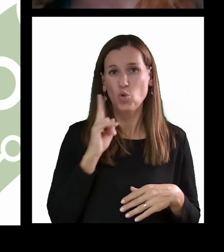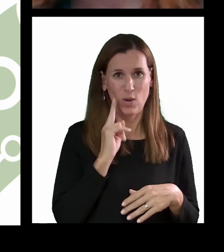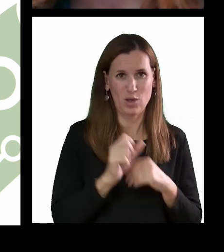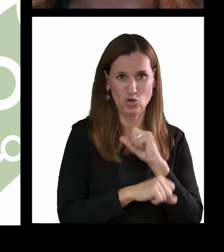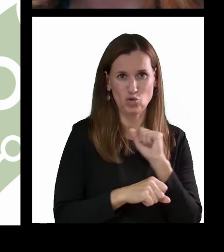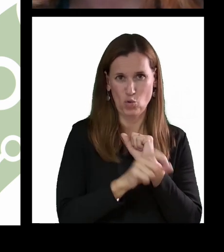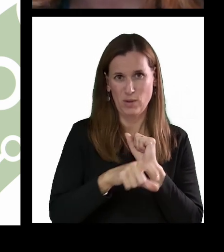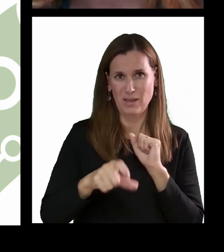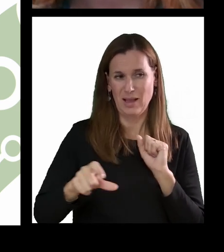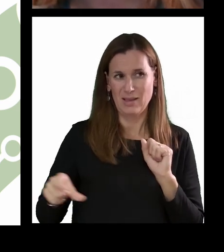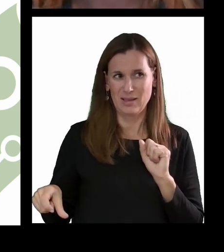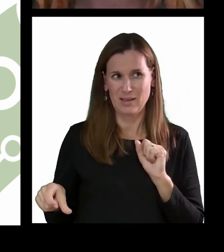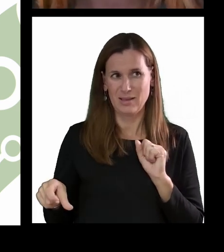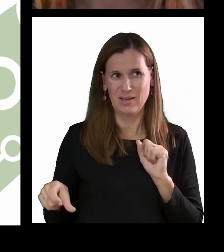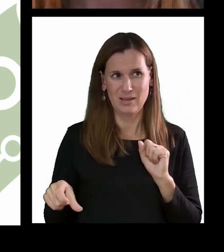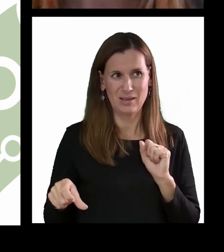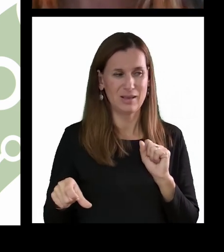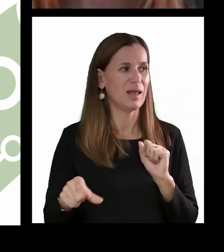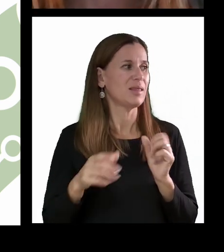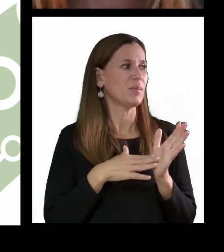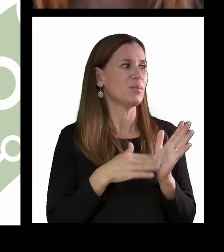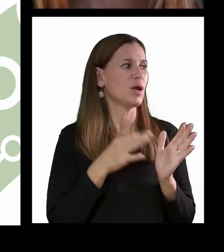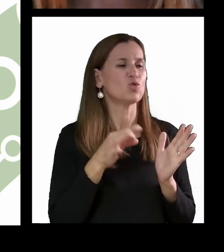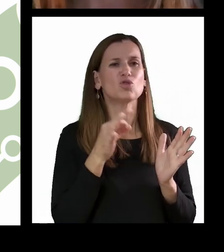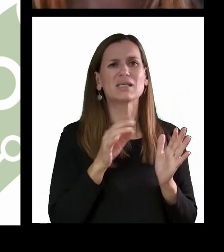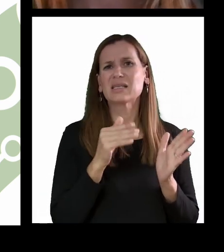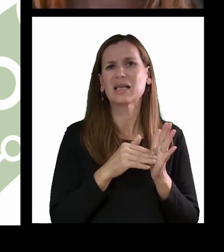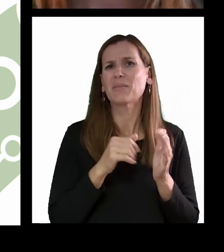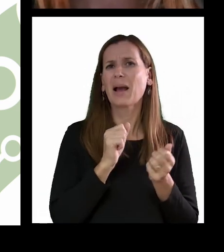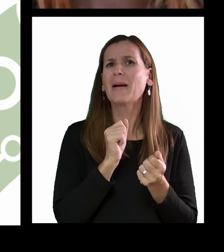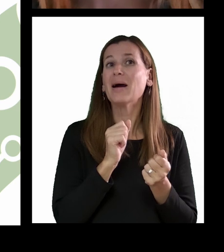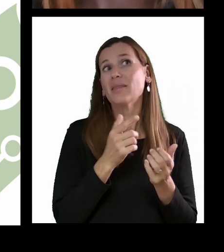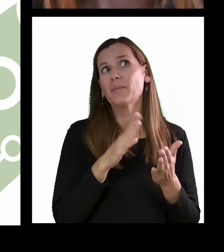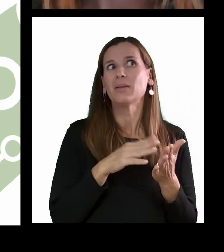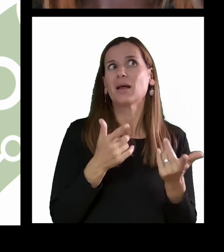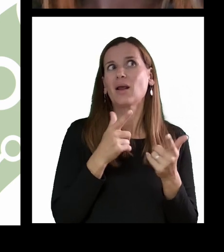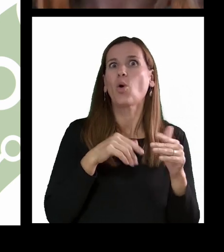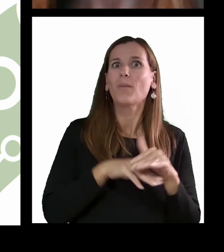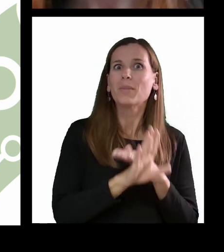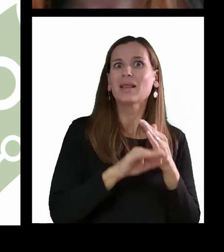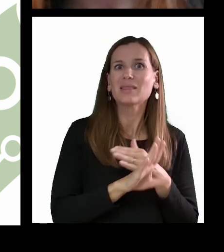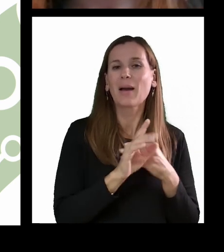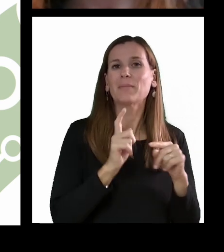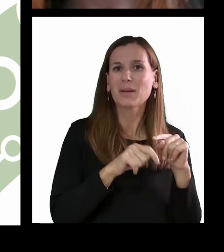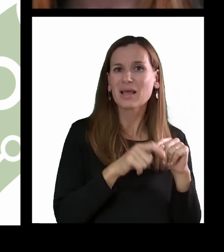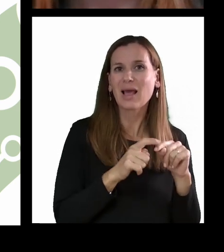Sometimes I could also print the materials, but it was totally accessible. And then there